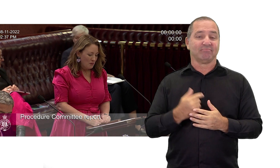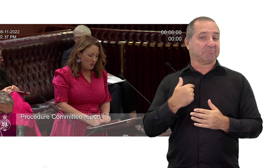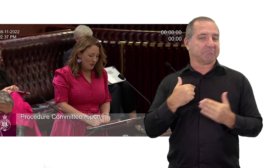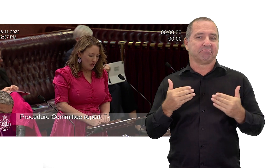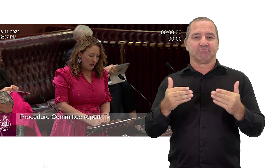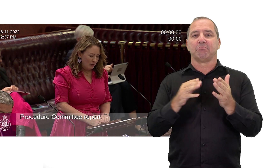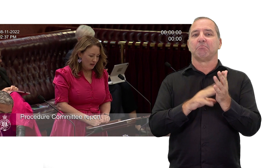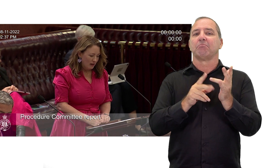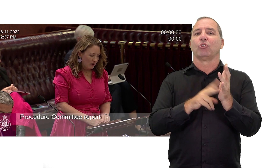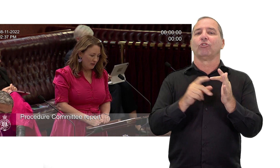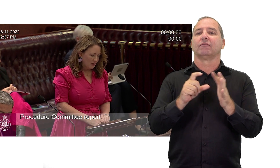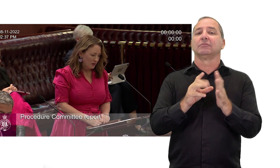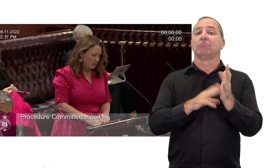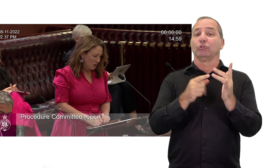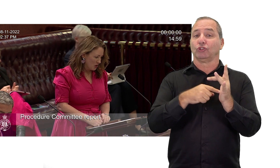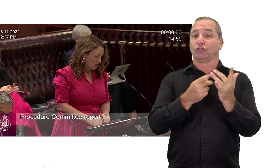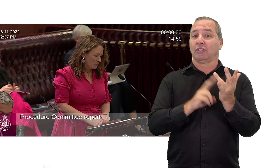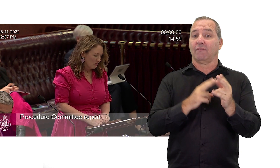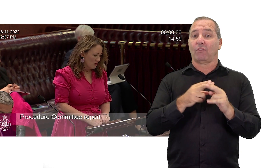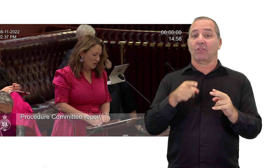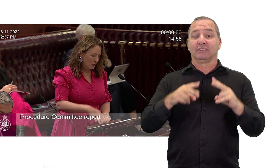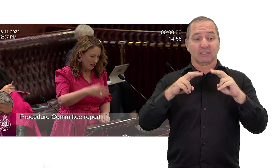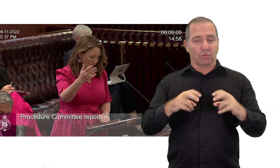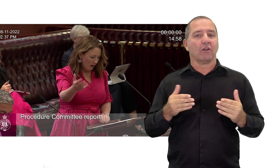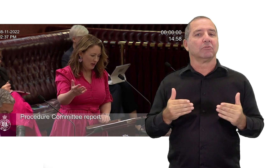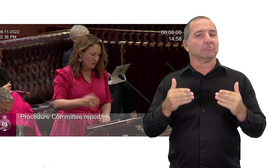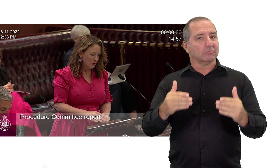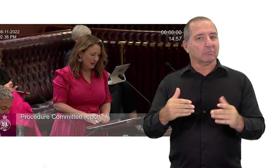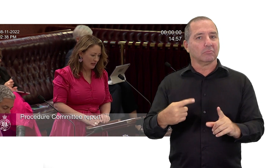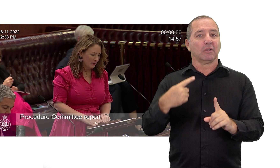I moved the motion for this inquiry to proceed.